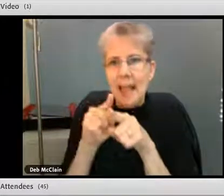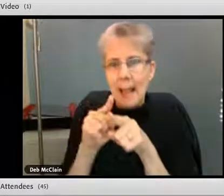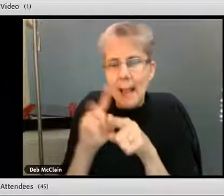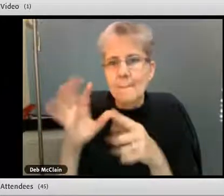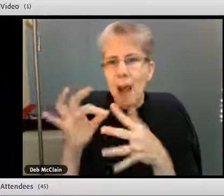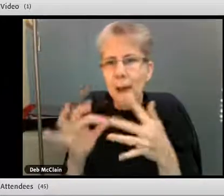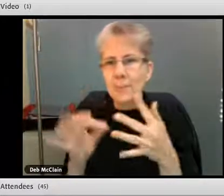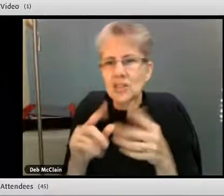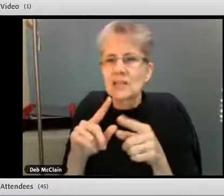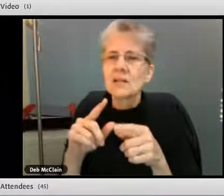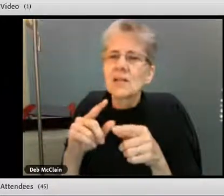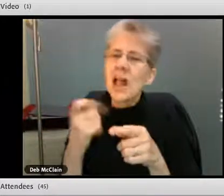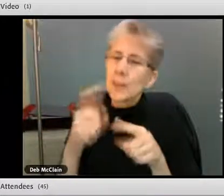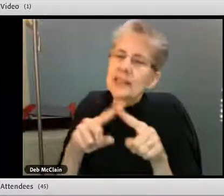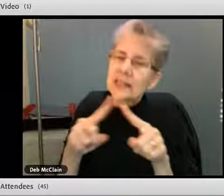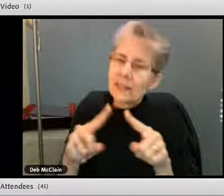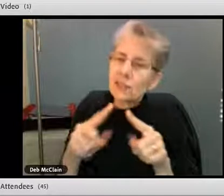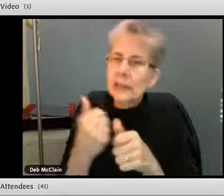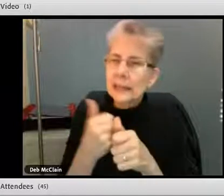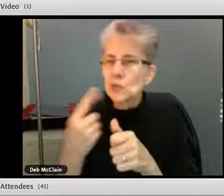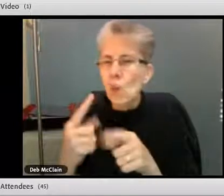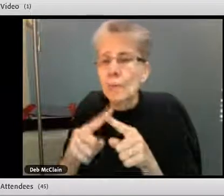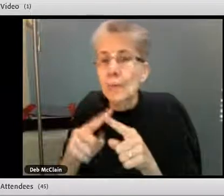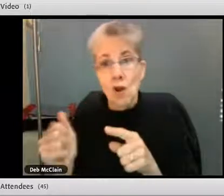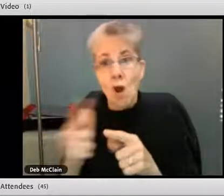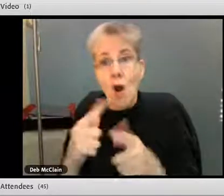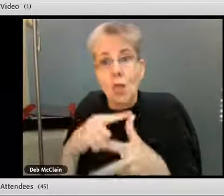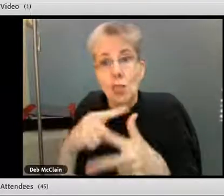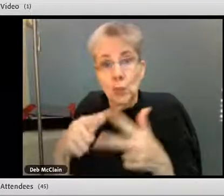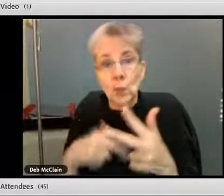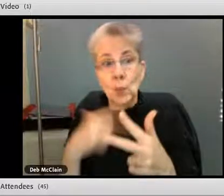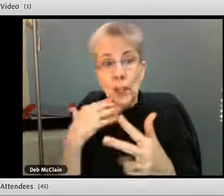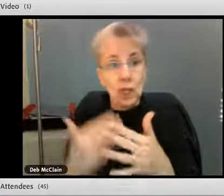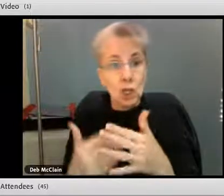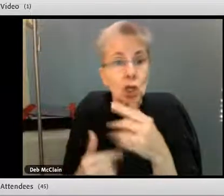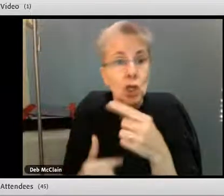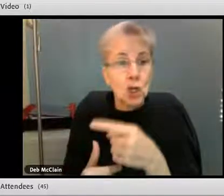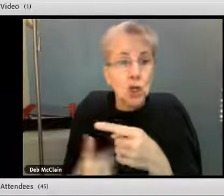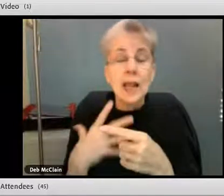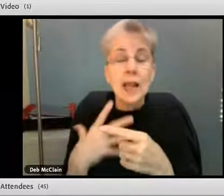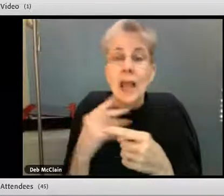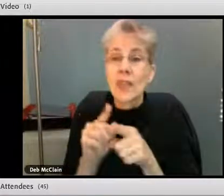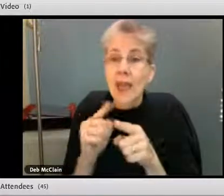They have ones that are already created, like this one I didn't do.